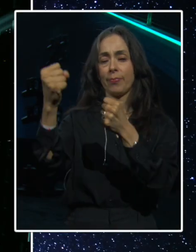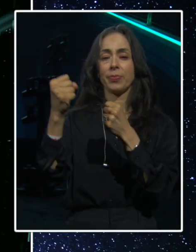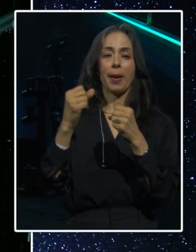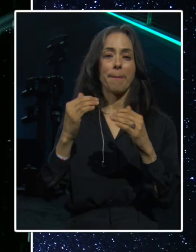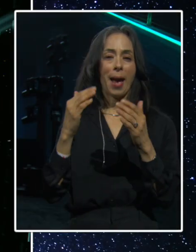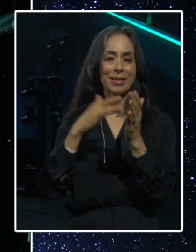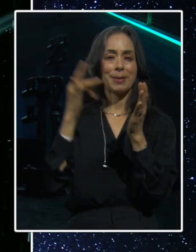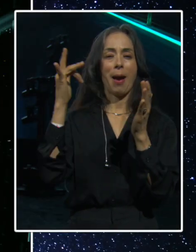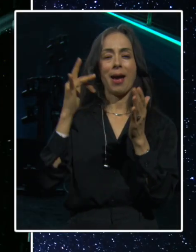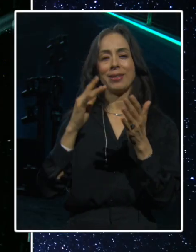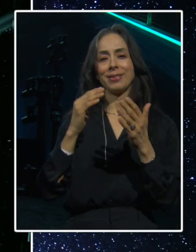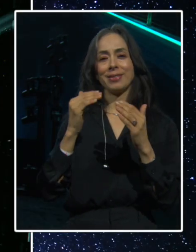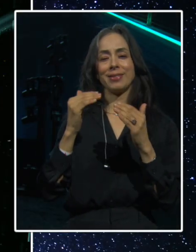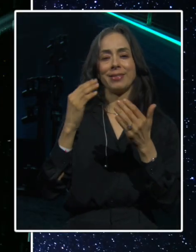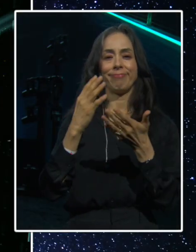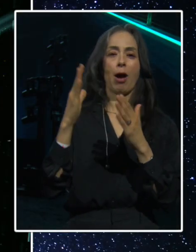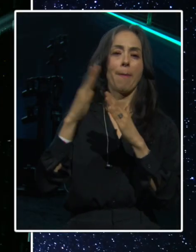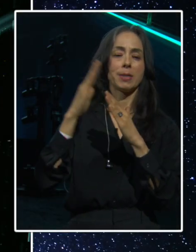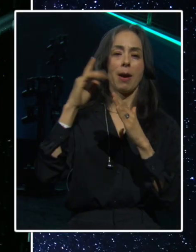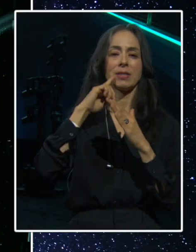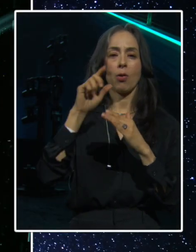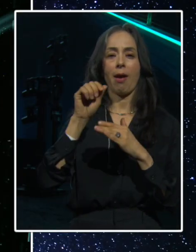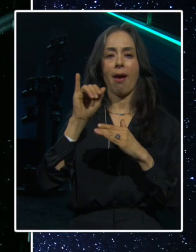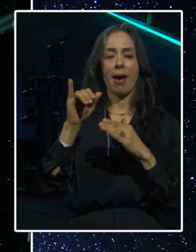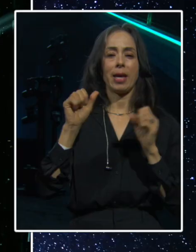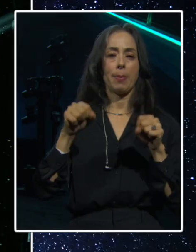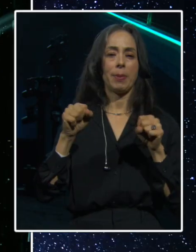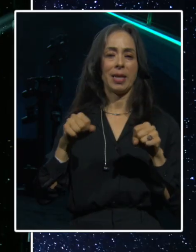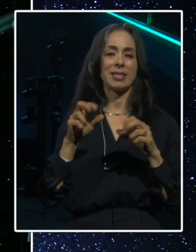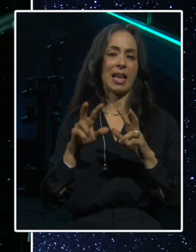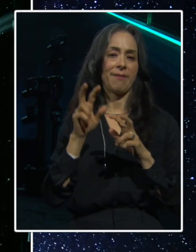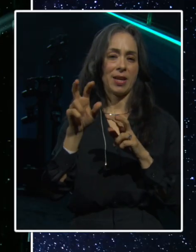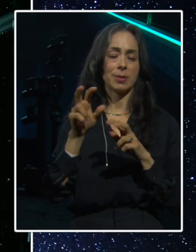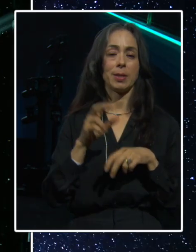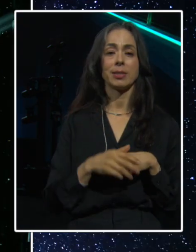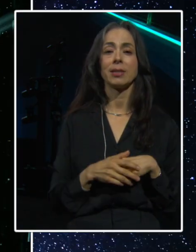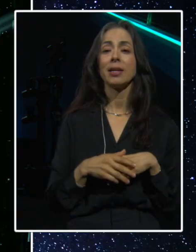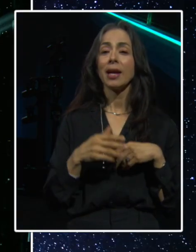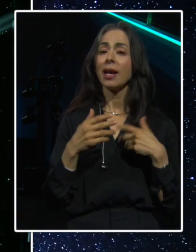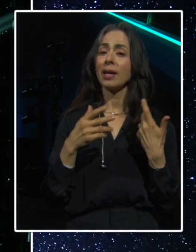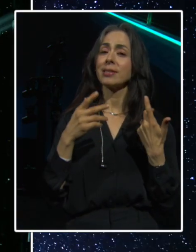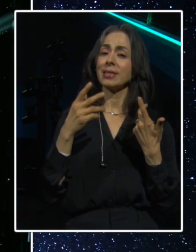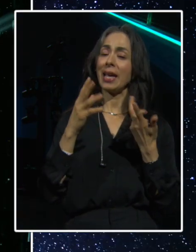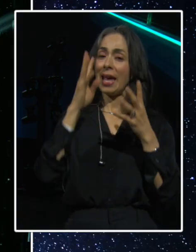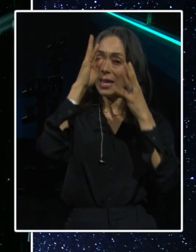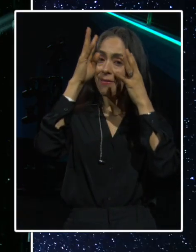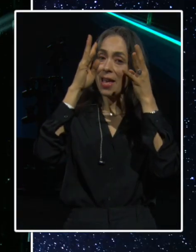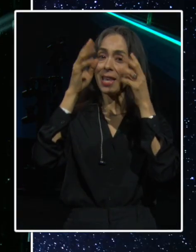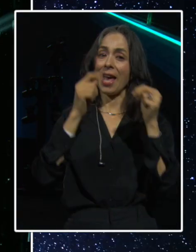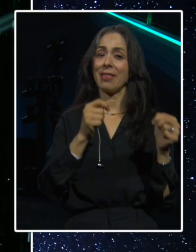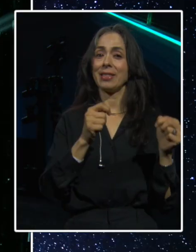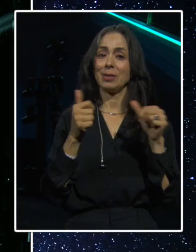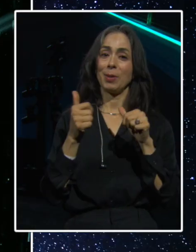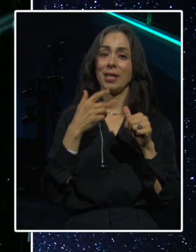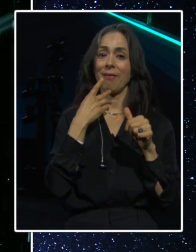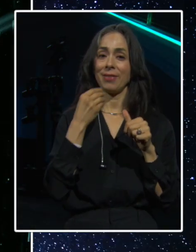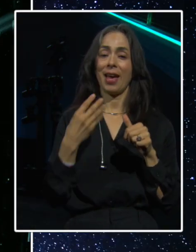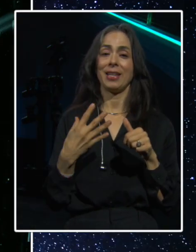maximize your data center investments, and optimize for AI capabilities. It's time to innovate at the speed of now